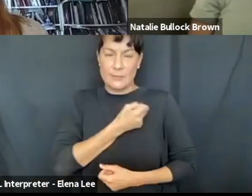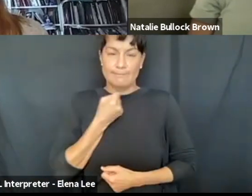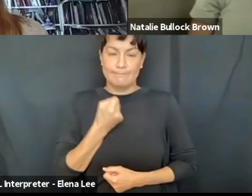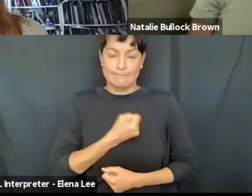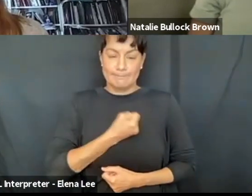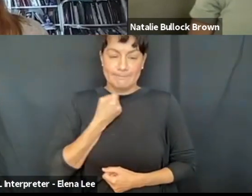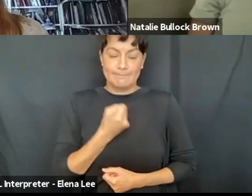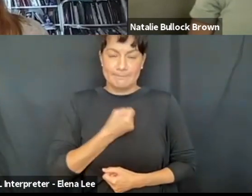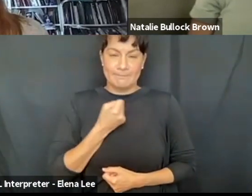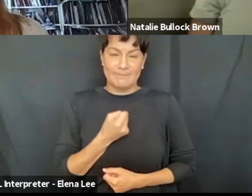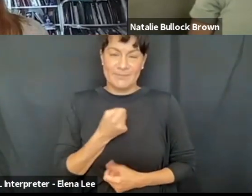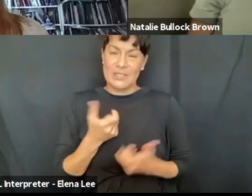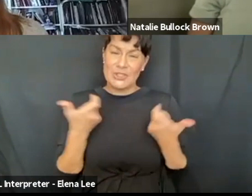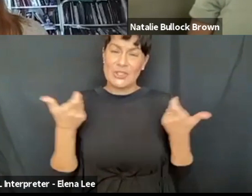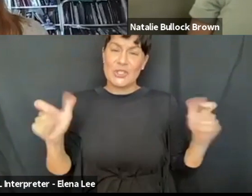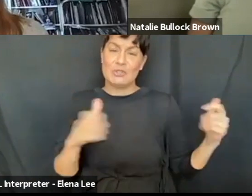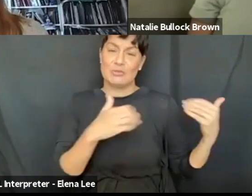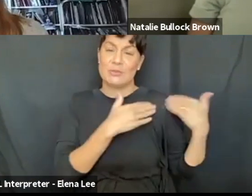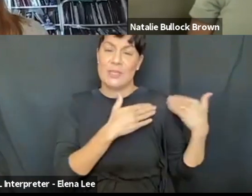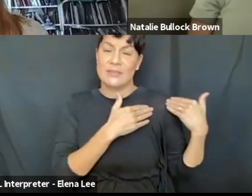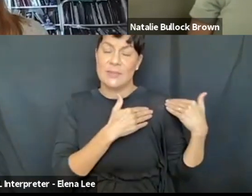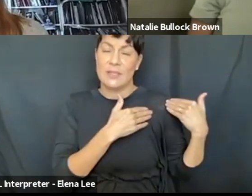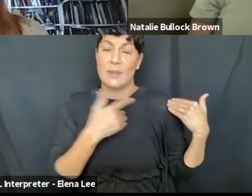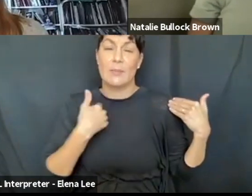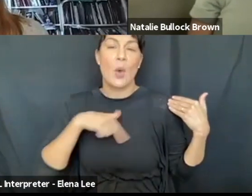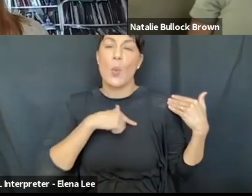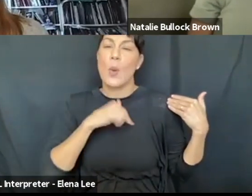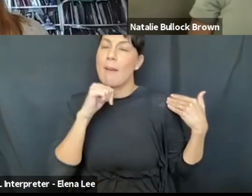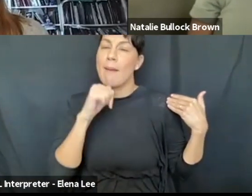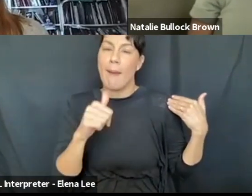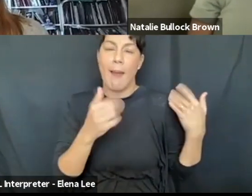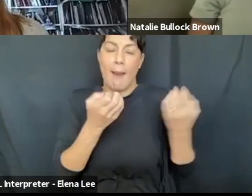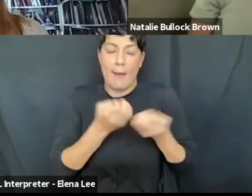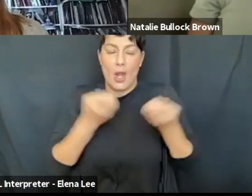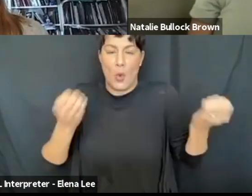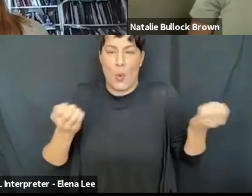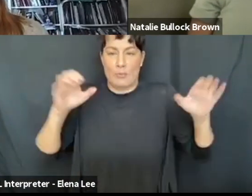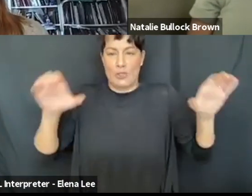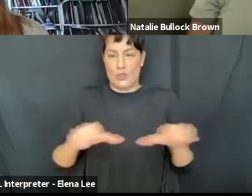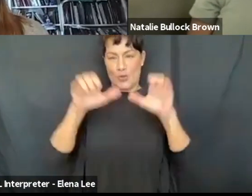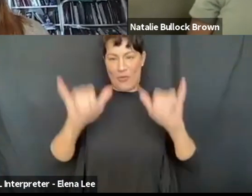and we are not totally equipped to do that. We're equipped to record.